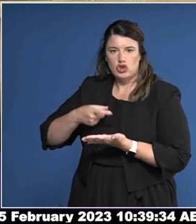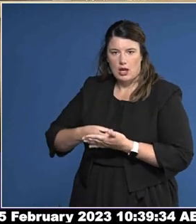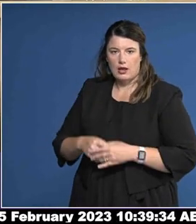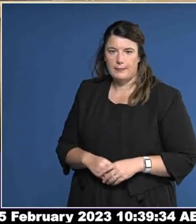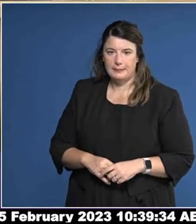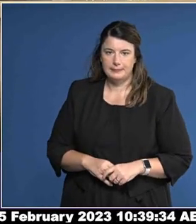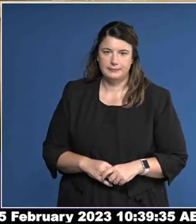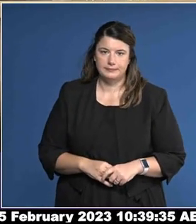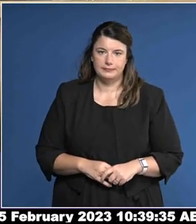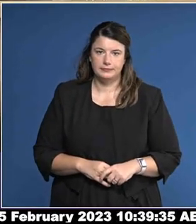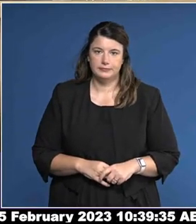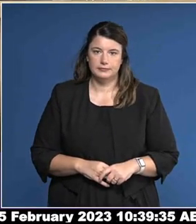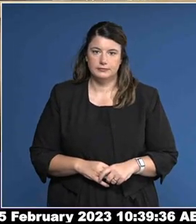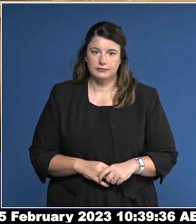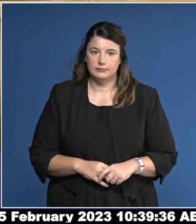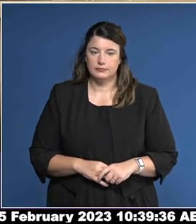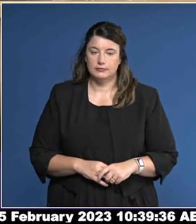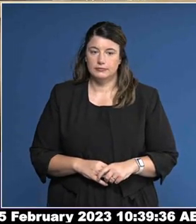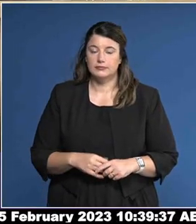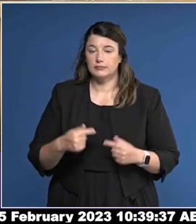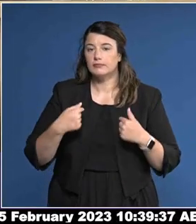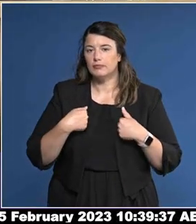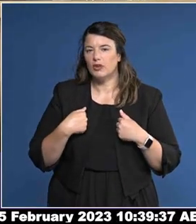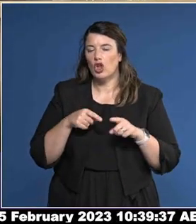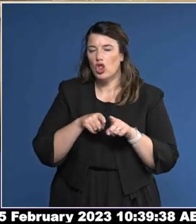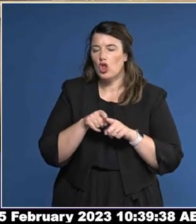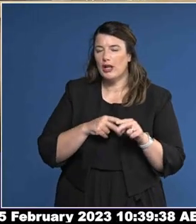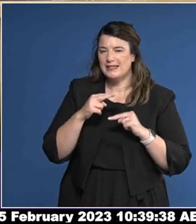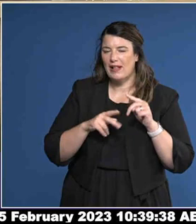We have got a Learning and Development team as well. Same.